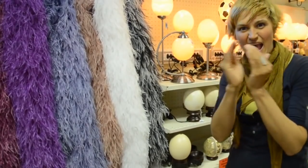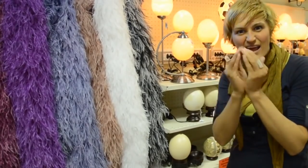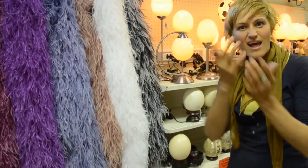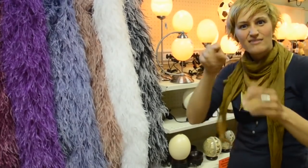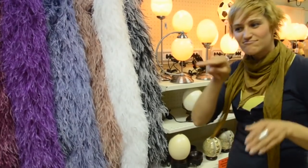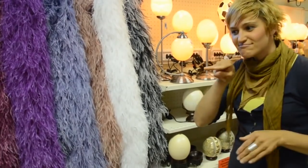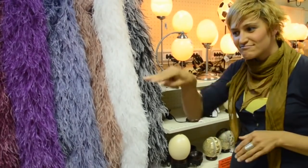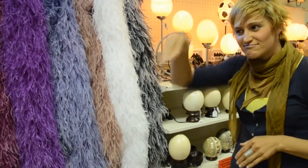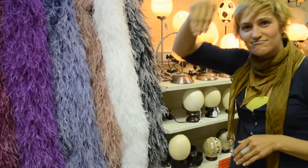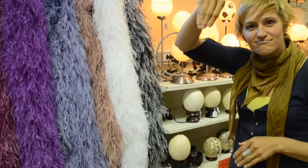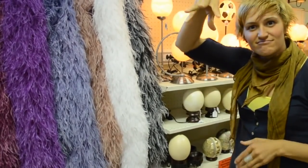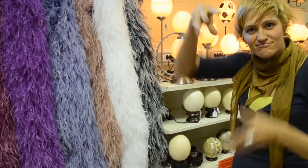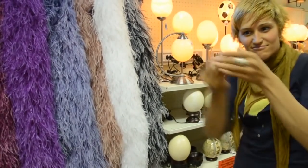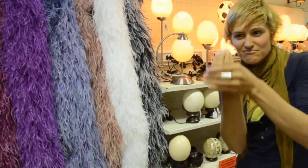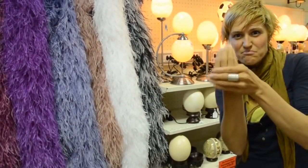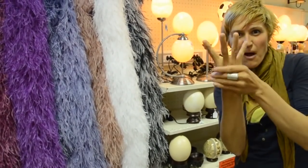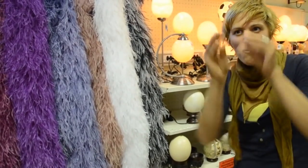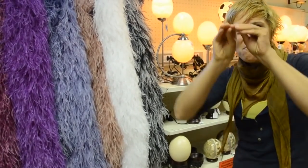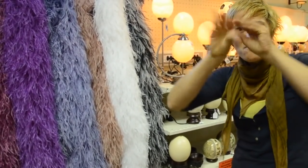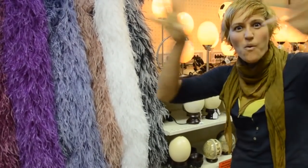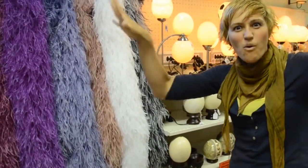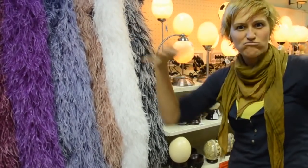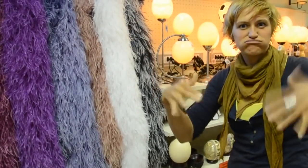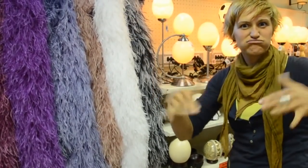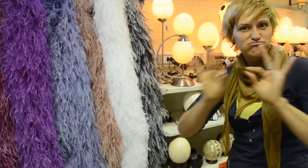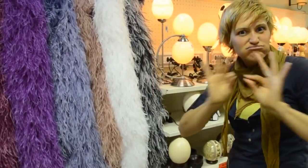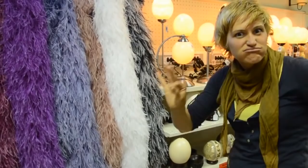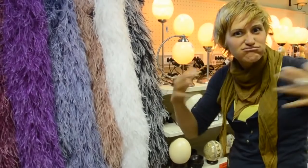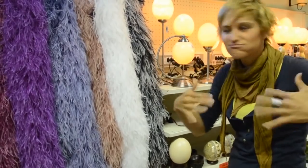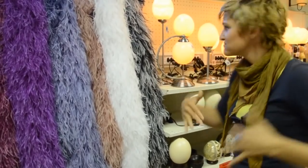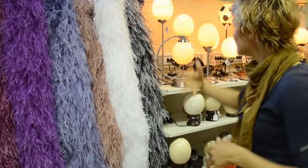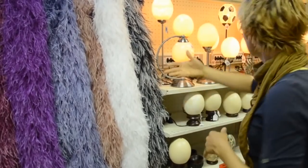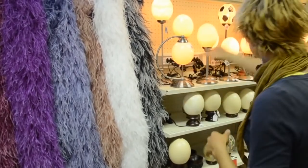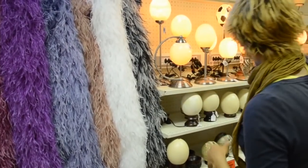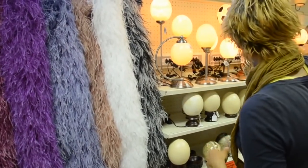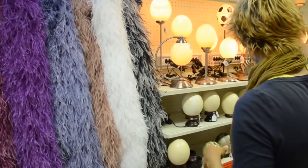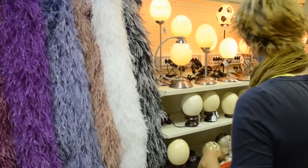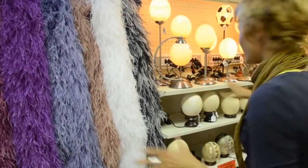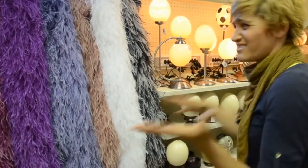There are many different merchandise made out of ostriches, such as feathers, purses, eggs, and many